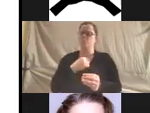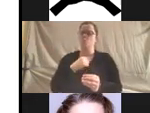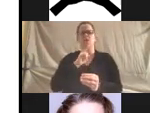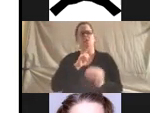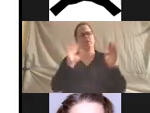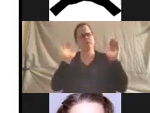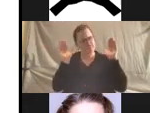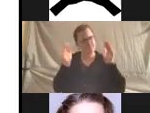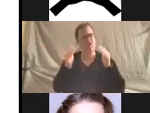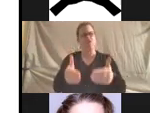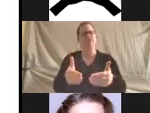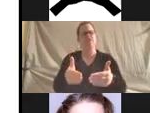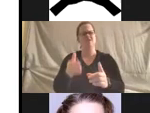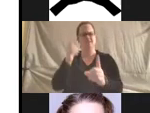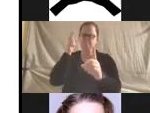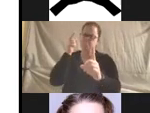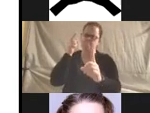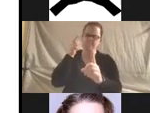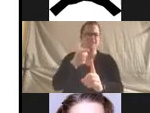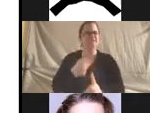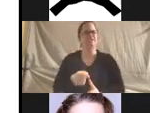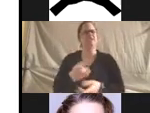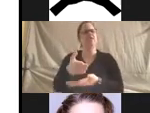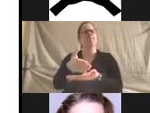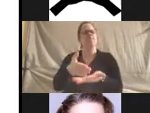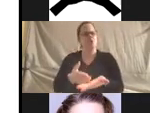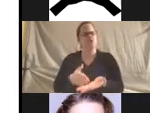on the specific pieces of law that needed to change.